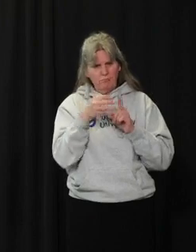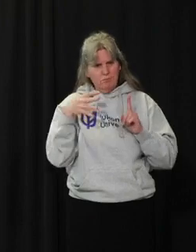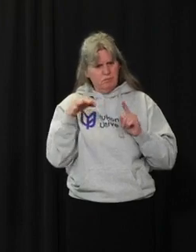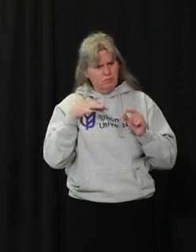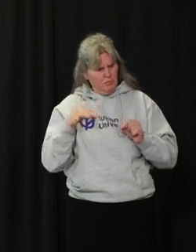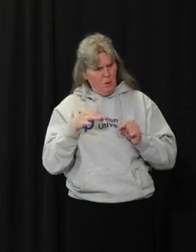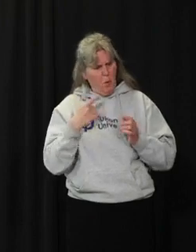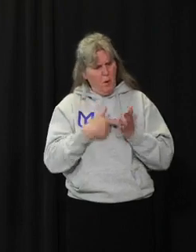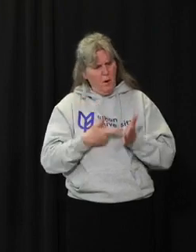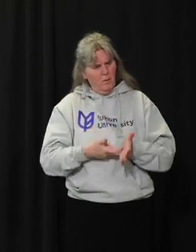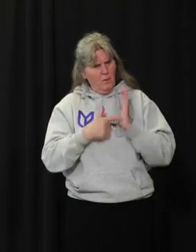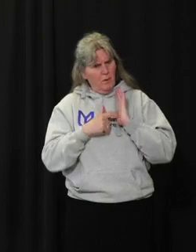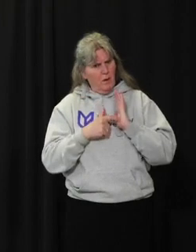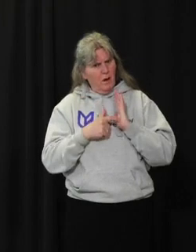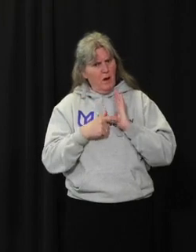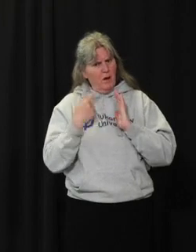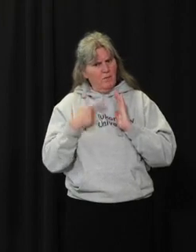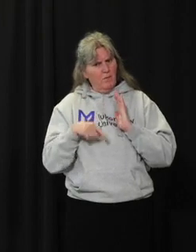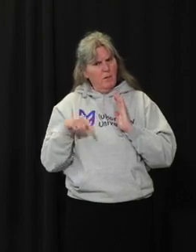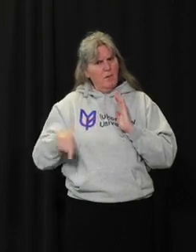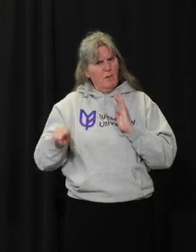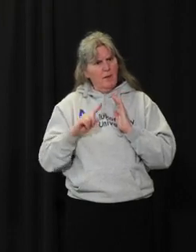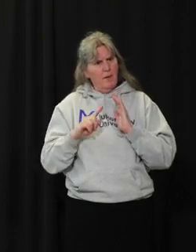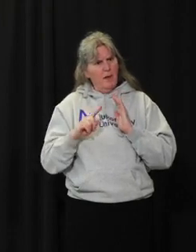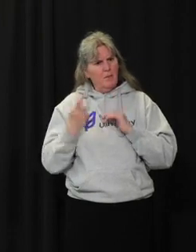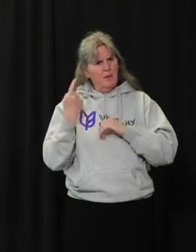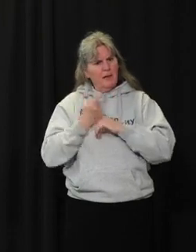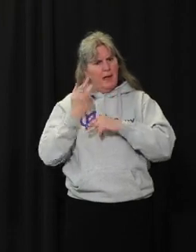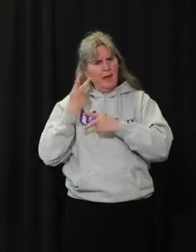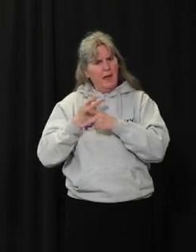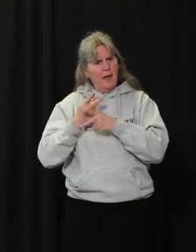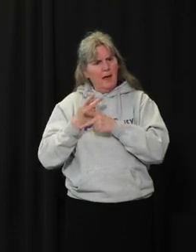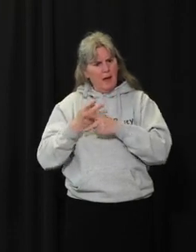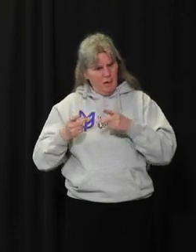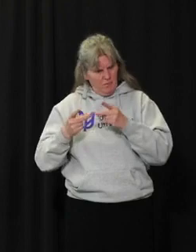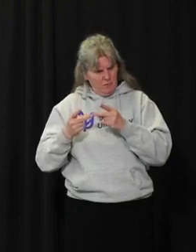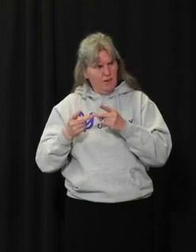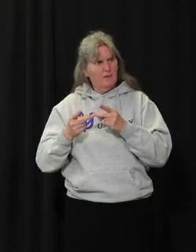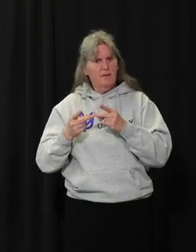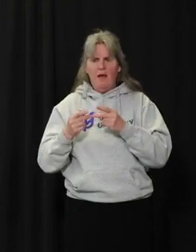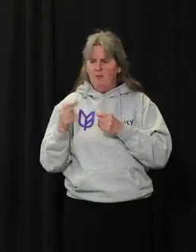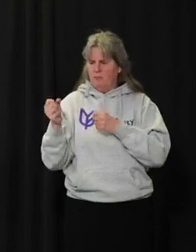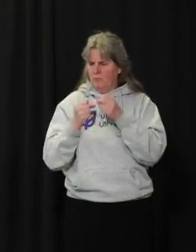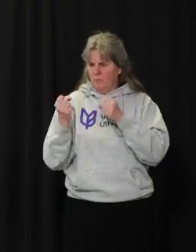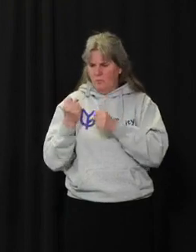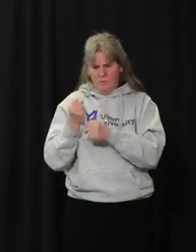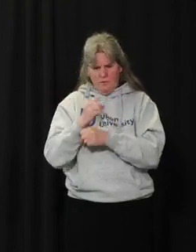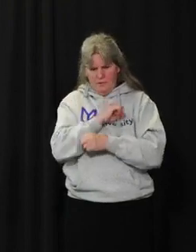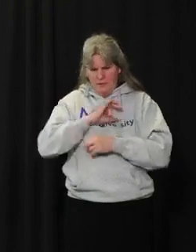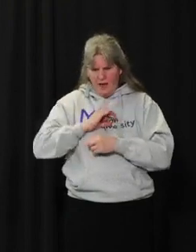more what will be required since these people will have to be able to secure the personnel to